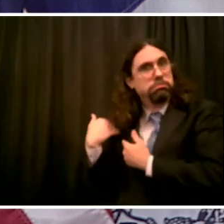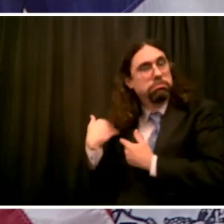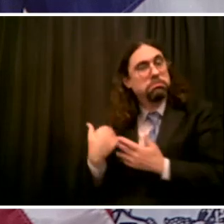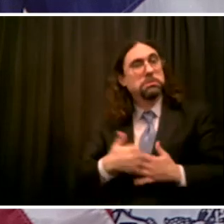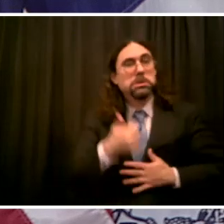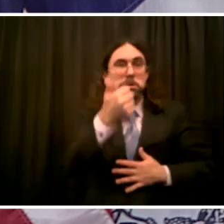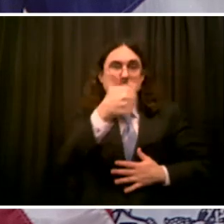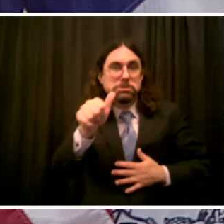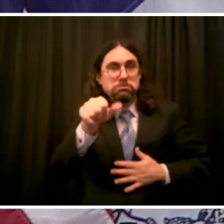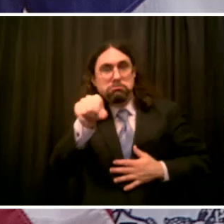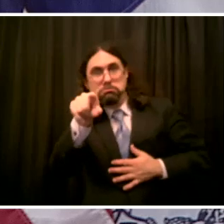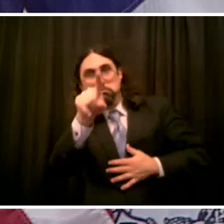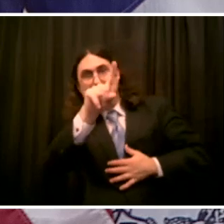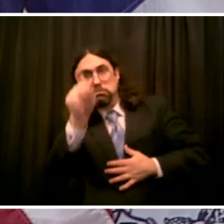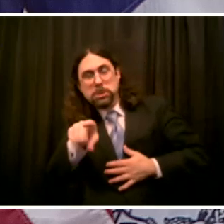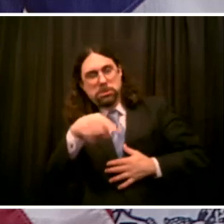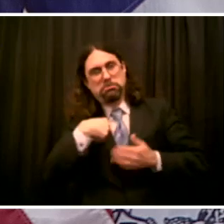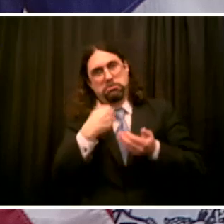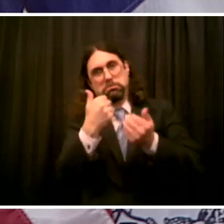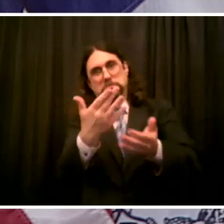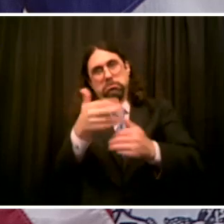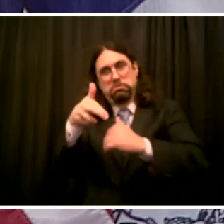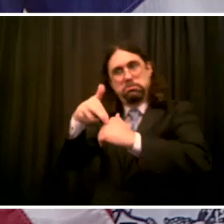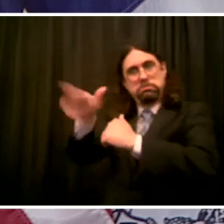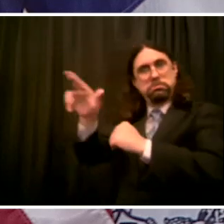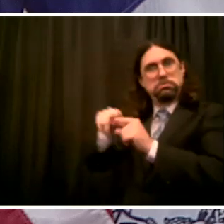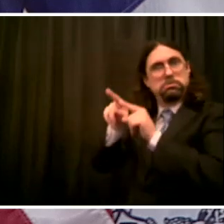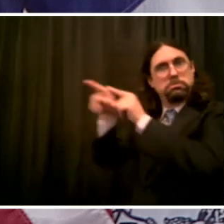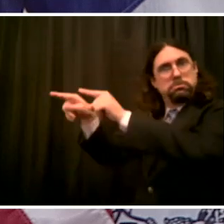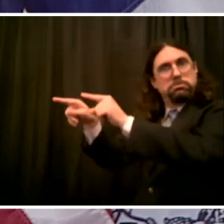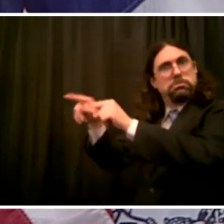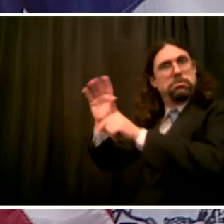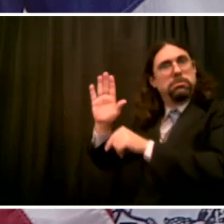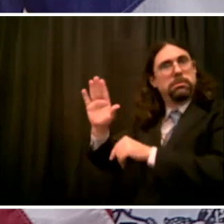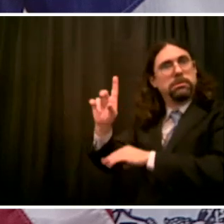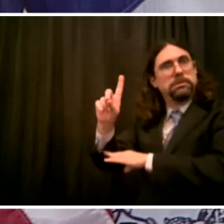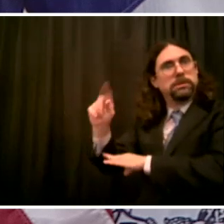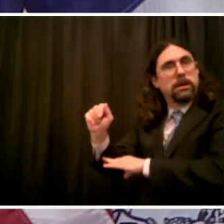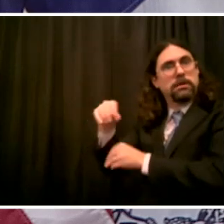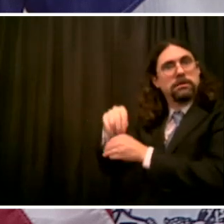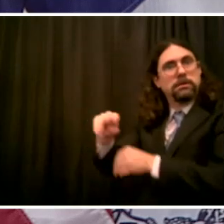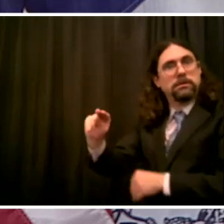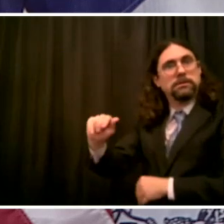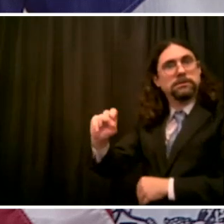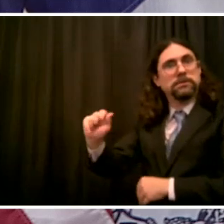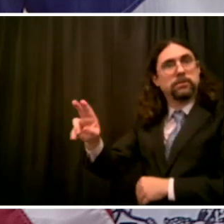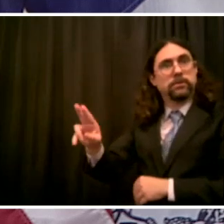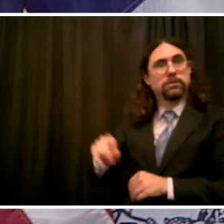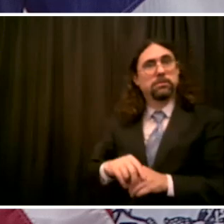QUESTIONS RAEGRNDIGH TAT INVESTIGATION TO THE NASSAU COUNTY D.A.'S OFFICE ON THAT. I CAN TELL YOUE H WAS AN NYPD